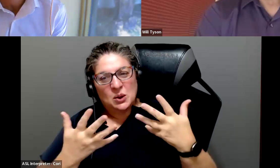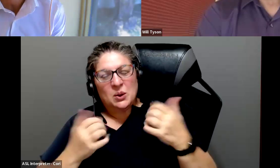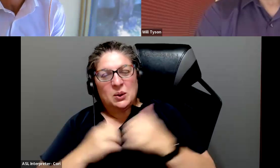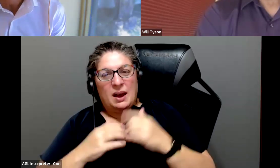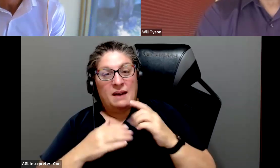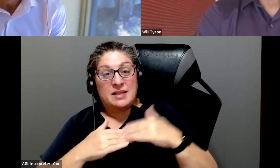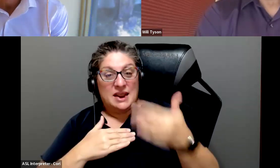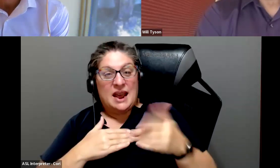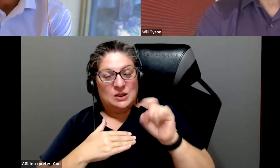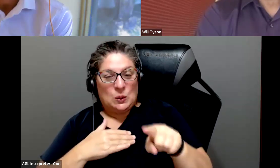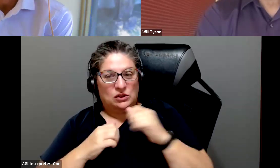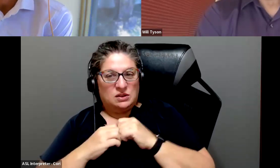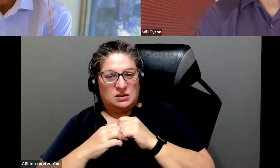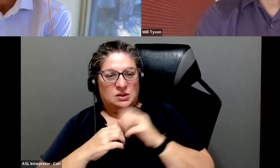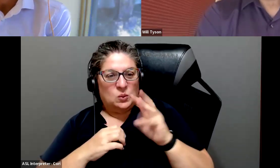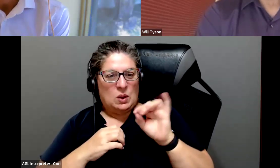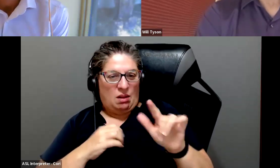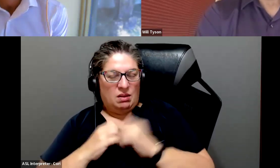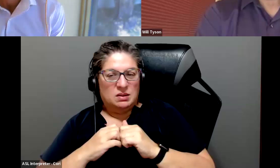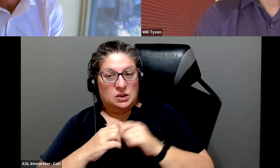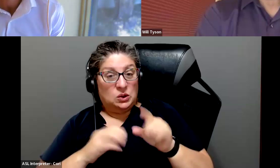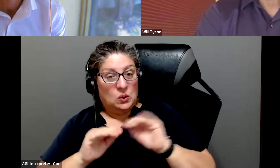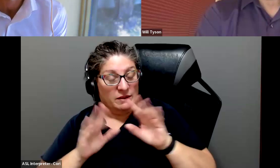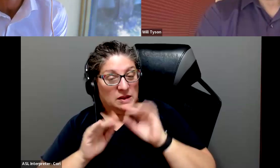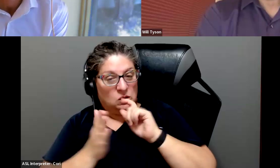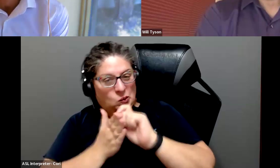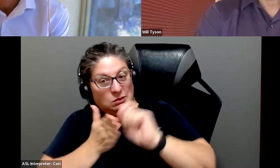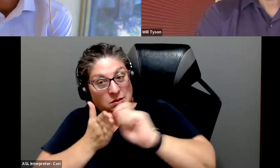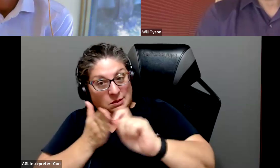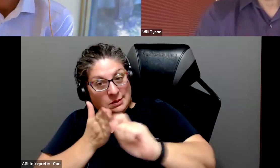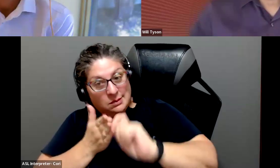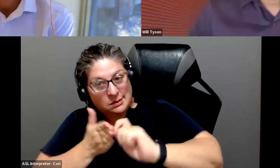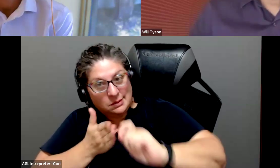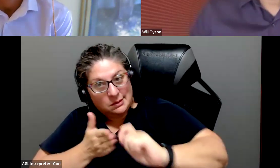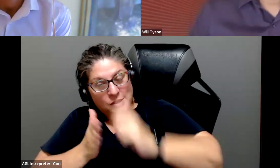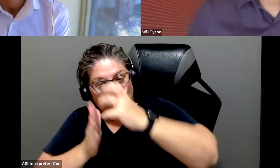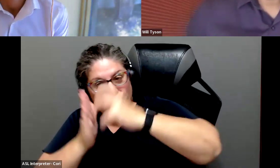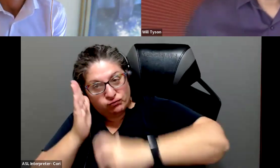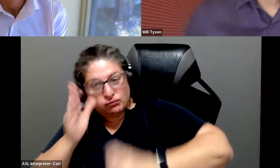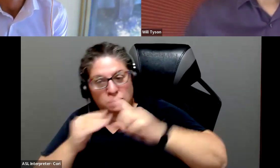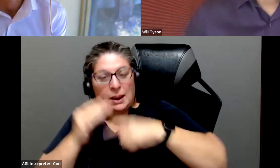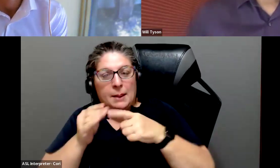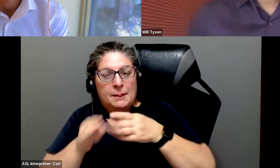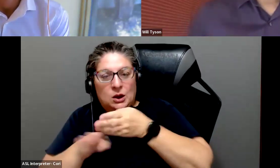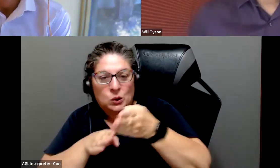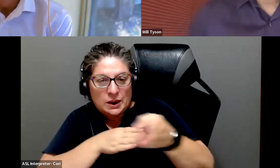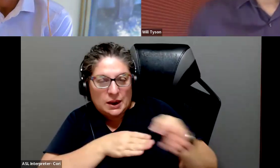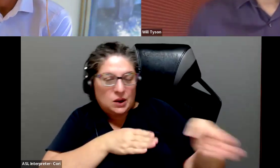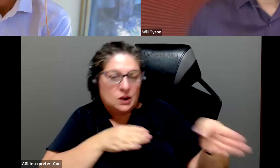next question here for you, Will. You have obviously written extensively about kind of career pathways like you were just mentioning.